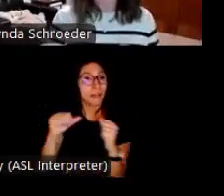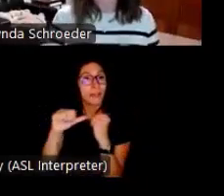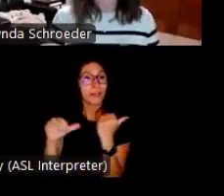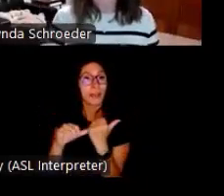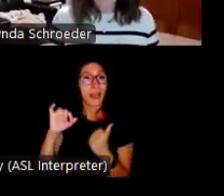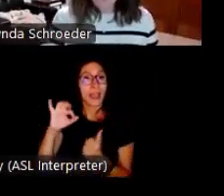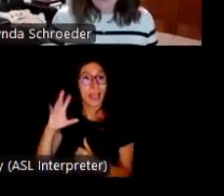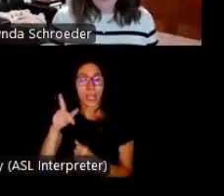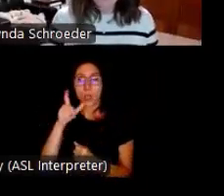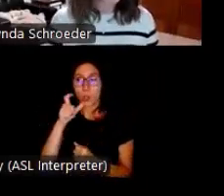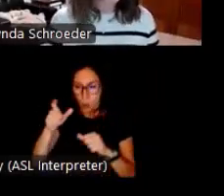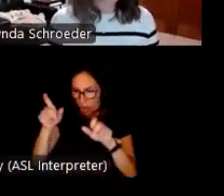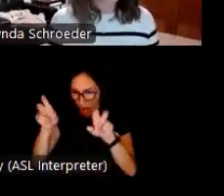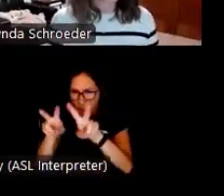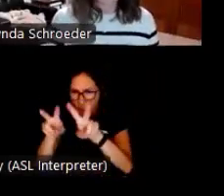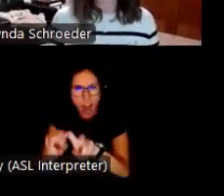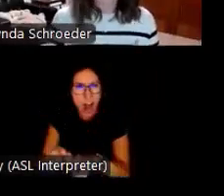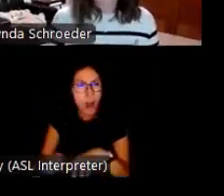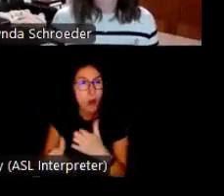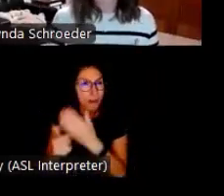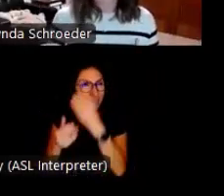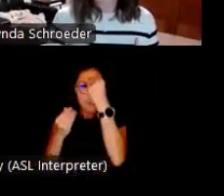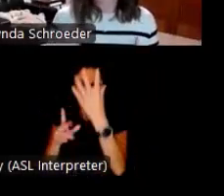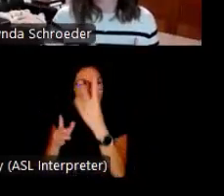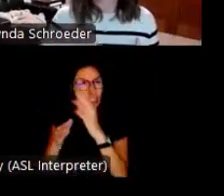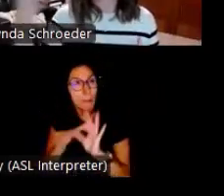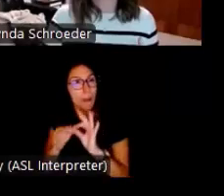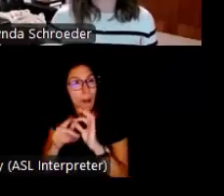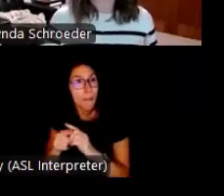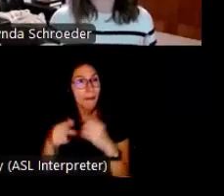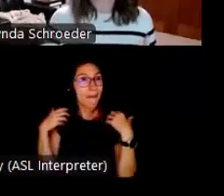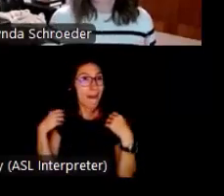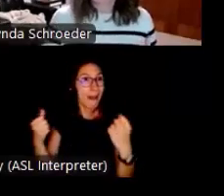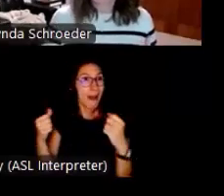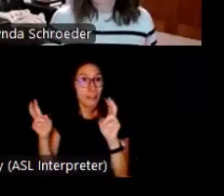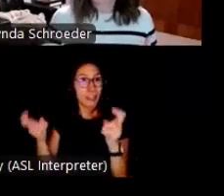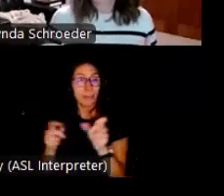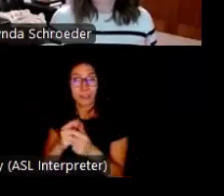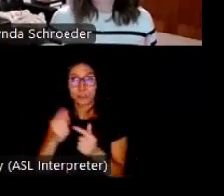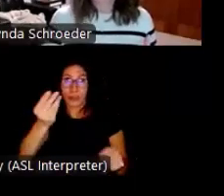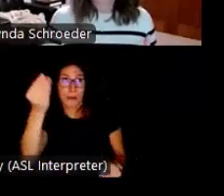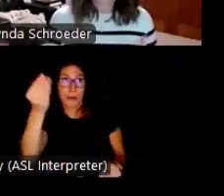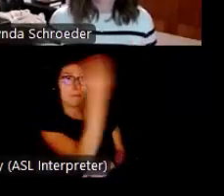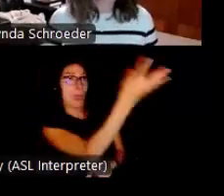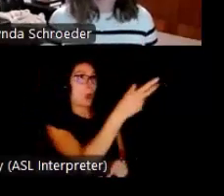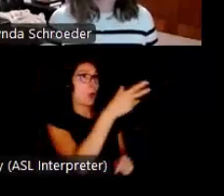that they can around health topics to then inform the decision maker.